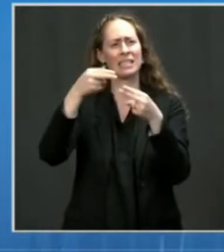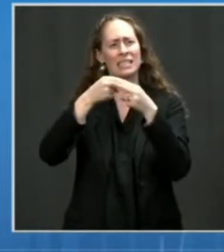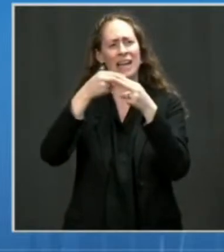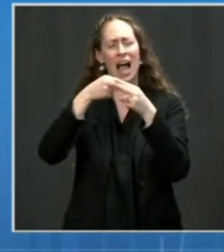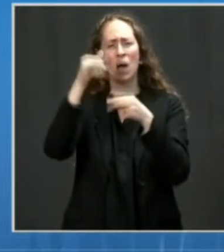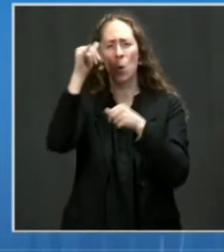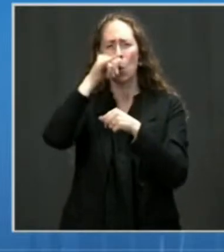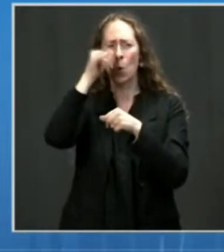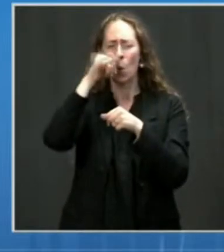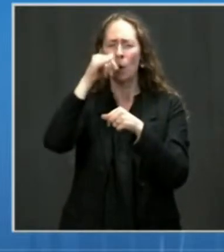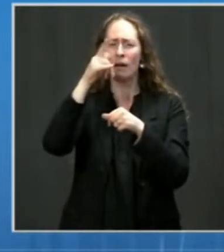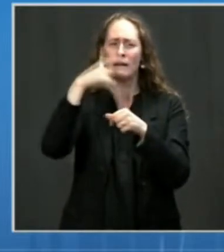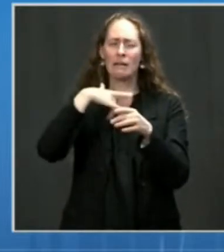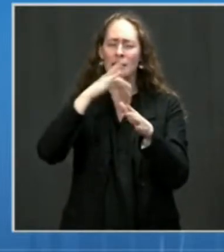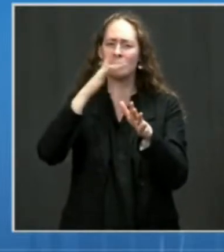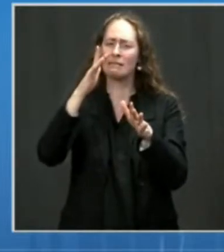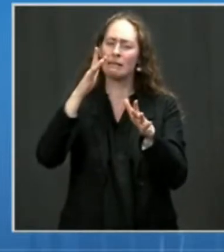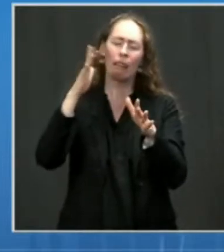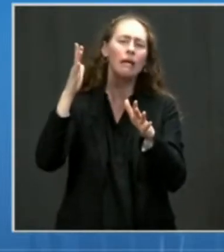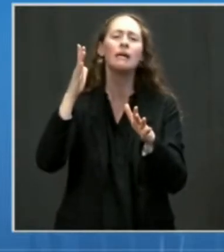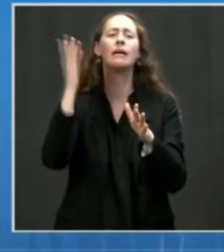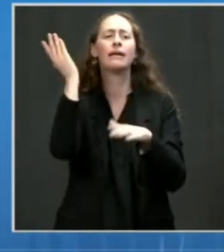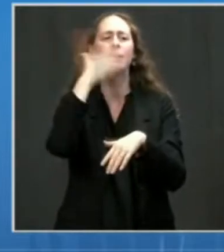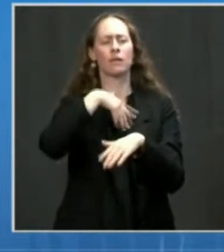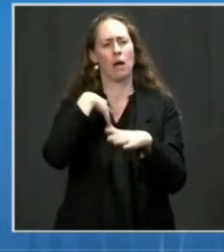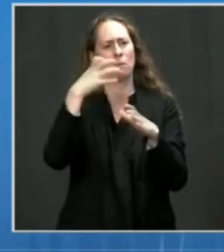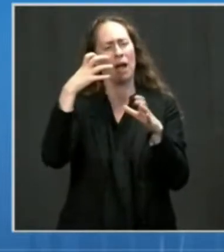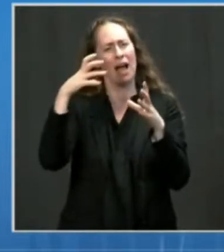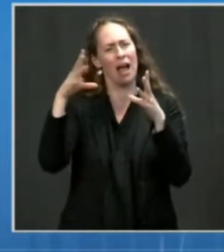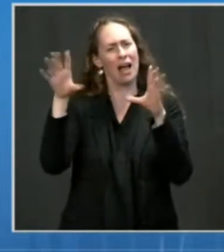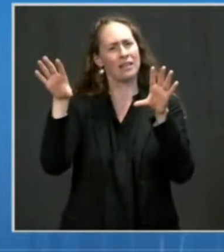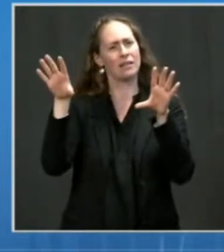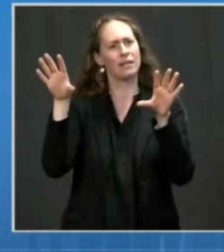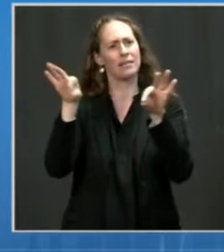AND THAT'S THE REASON WHY I APOLOGIZED.